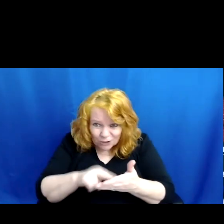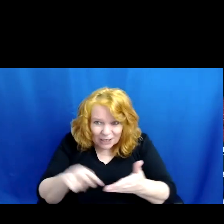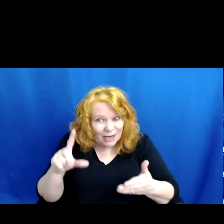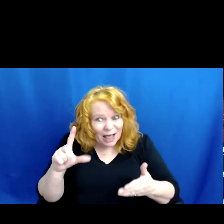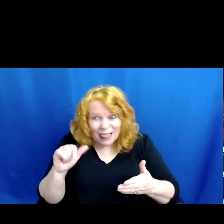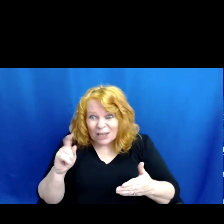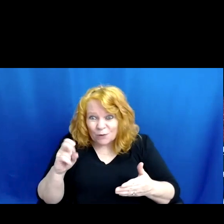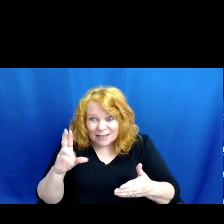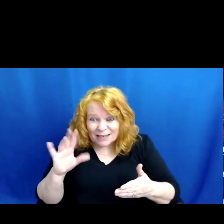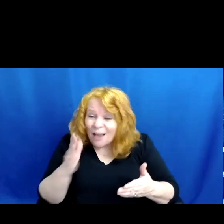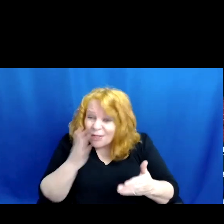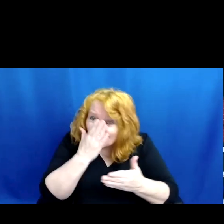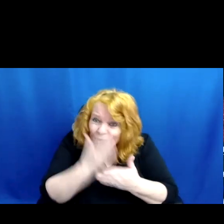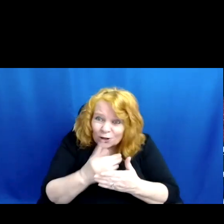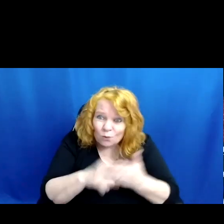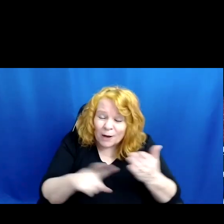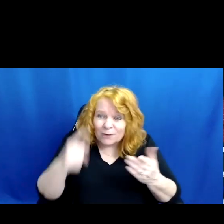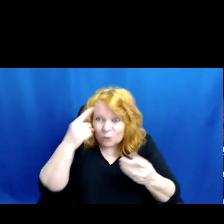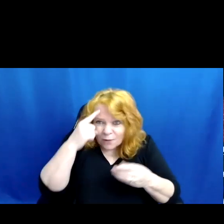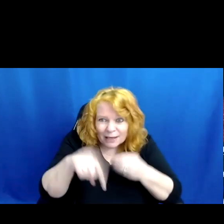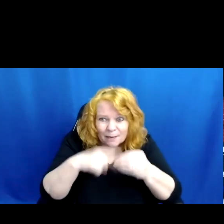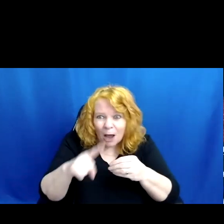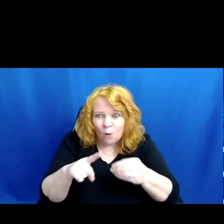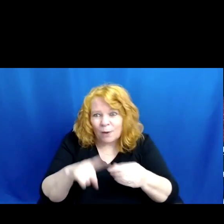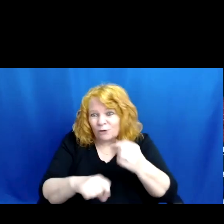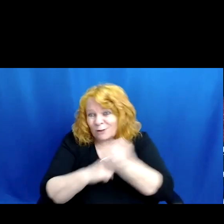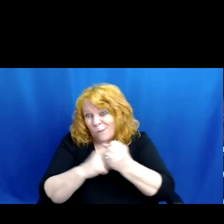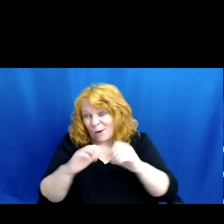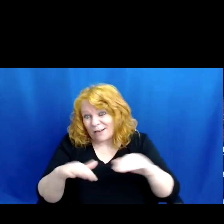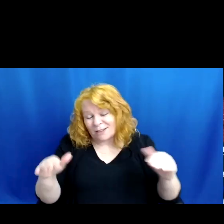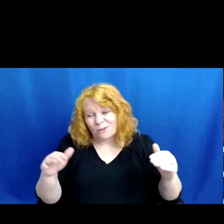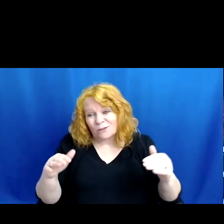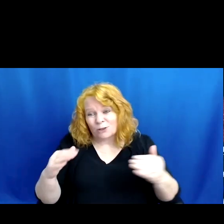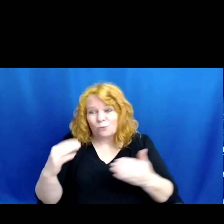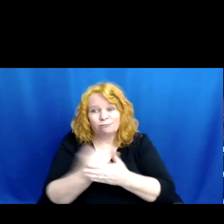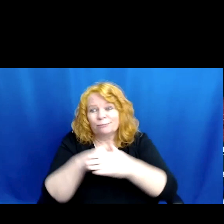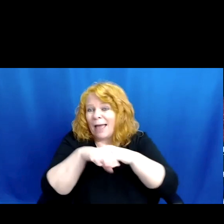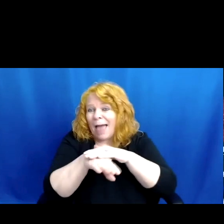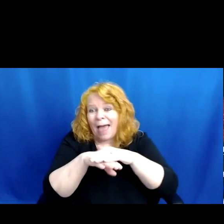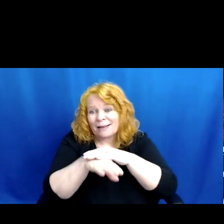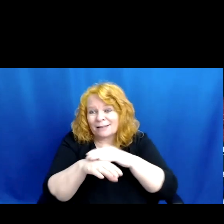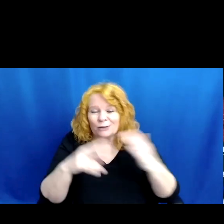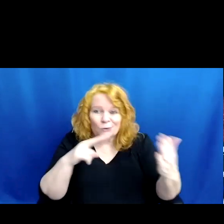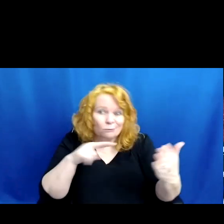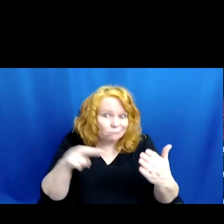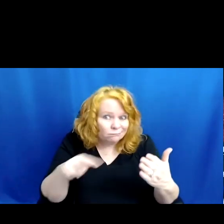we want to think about when we are supporting children to have access to literacy experiences